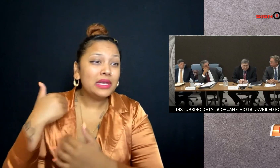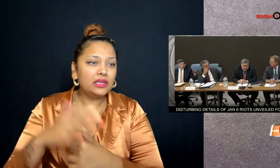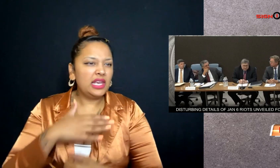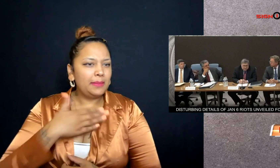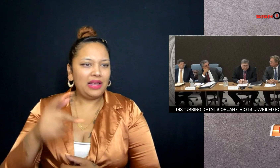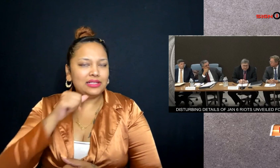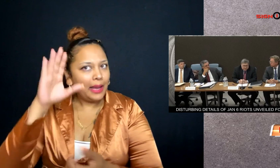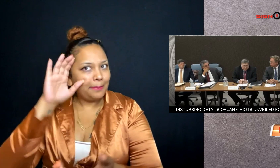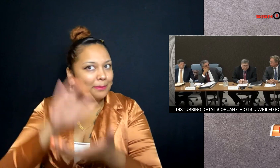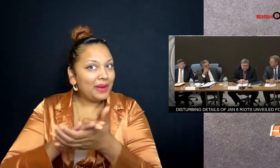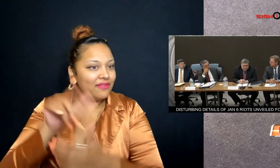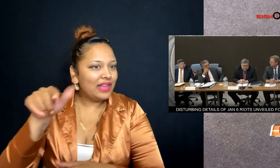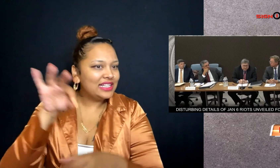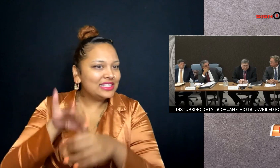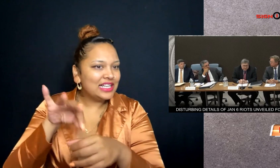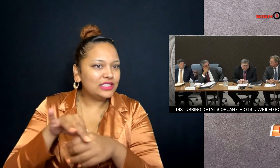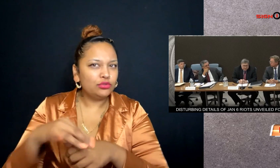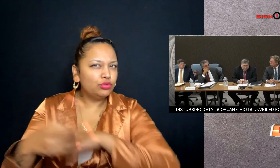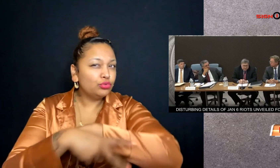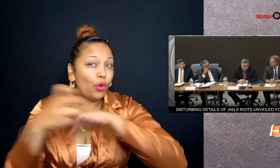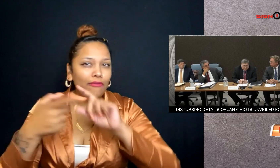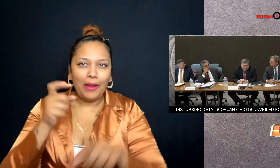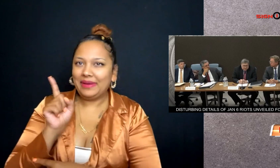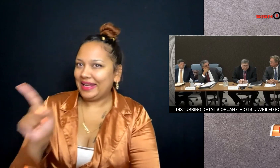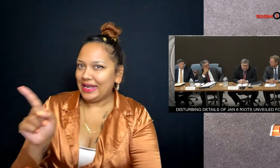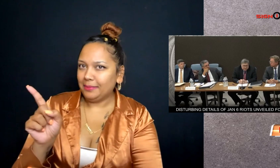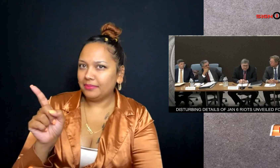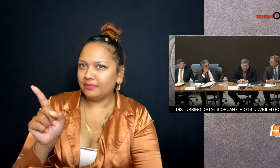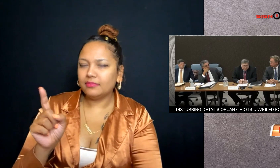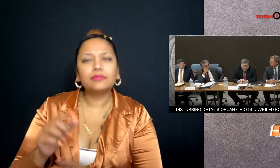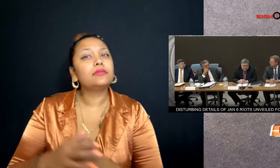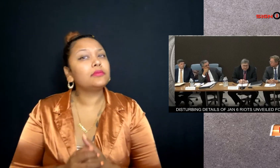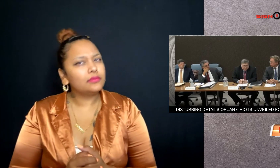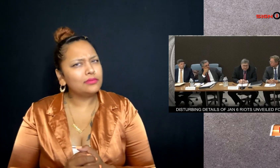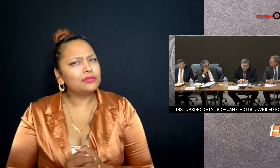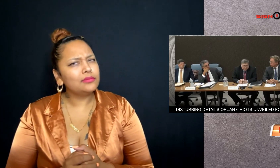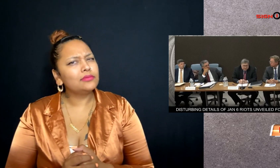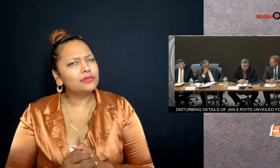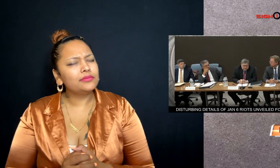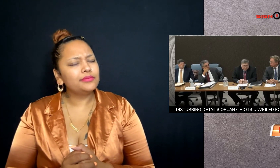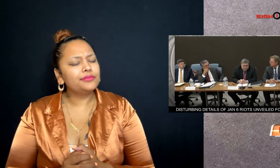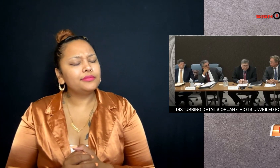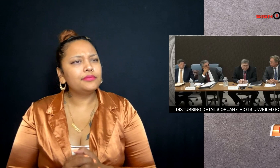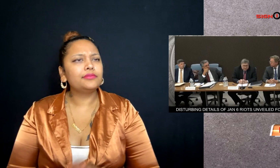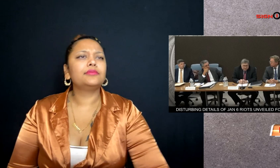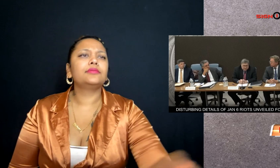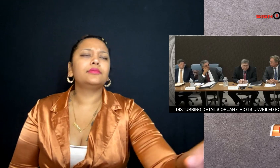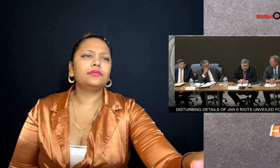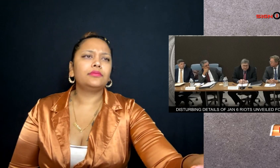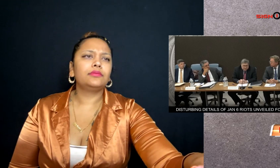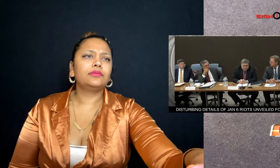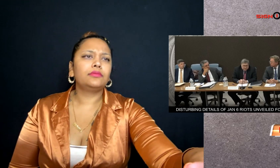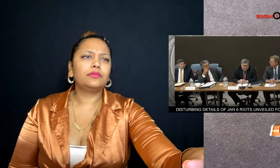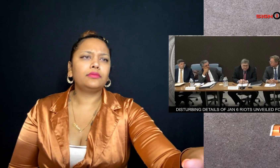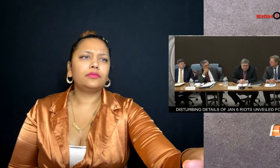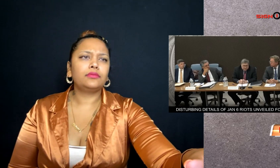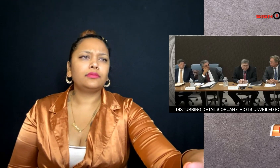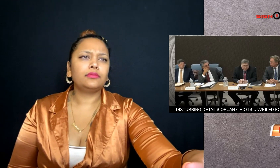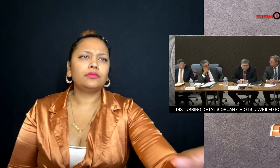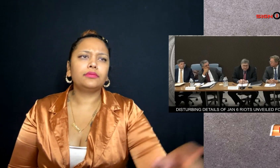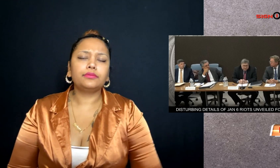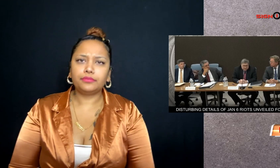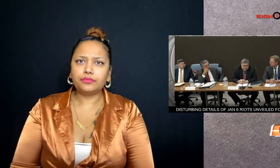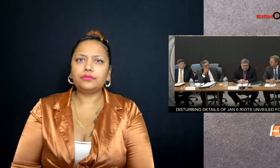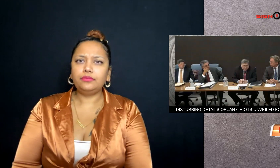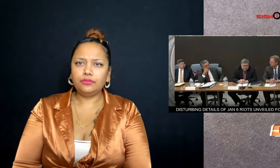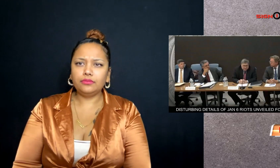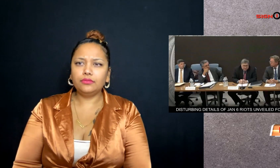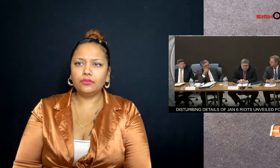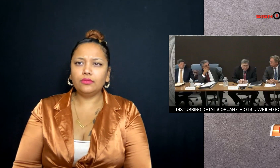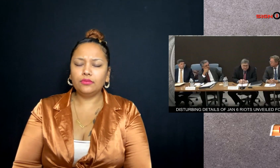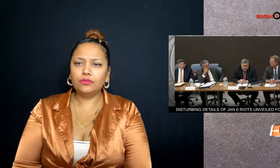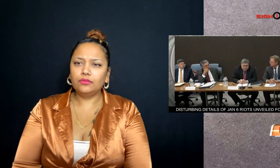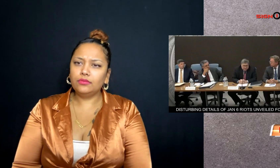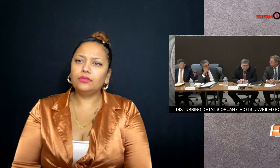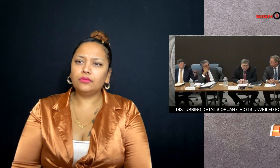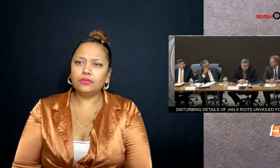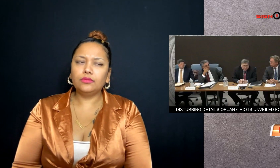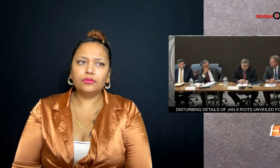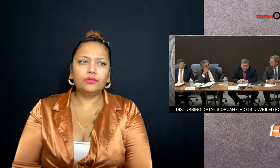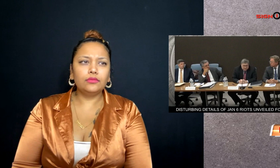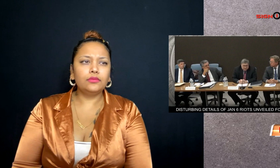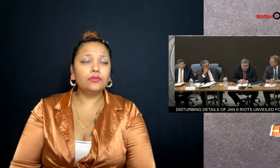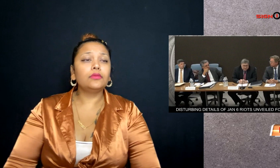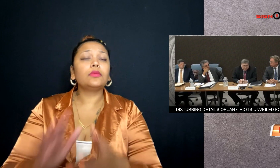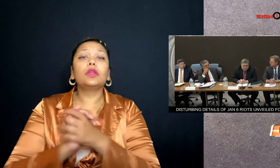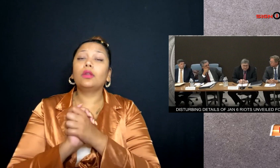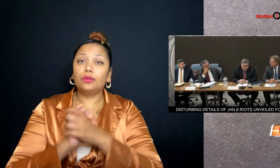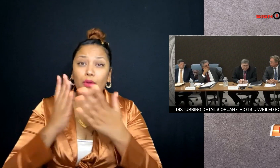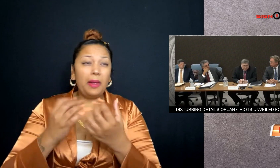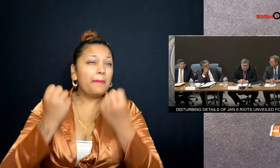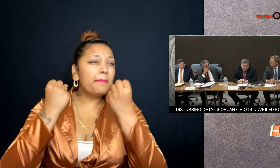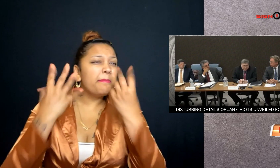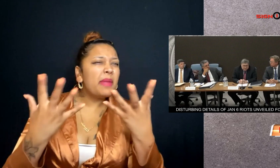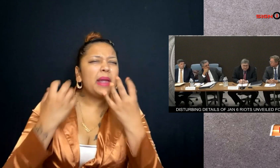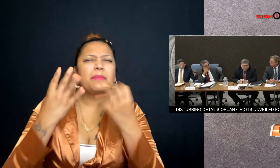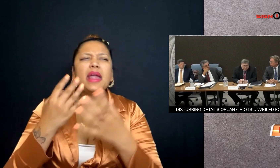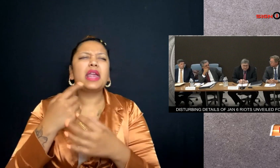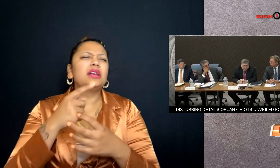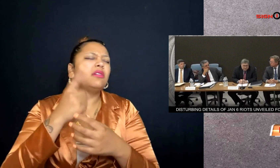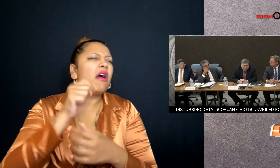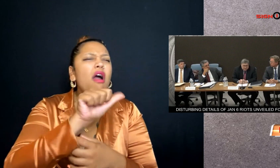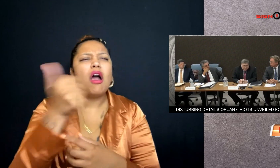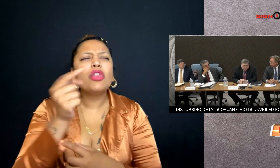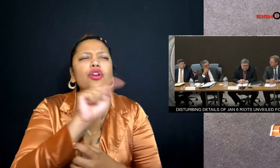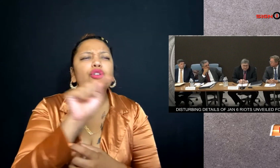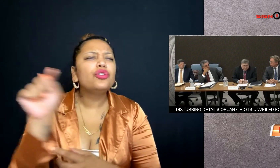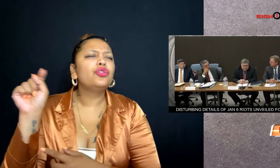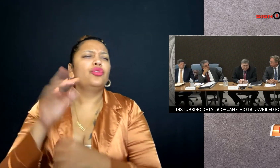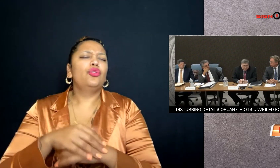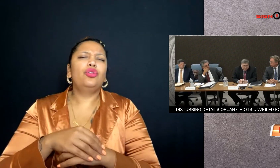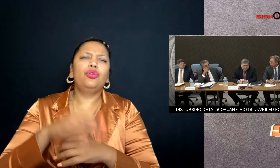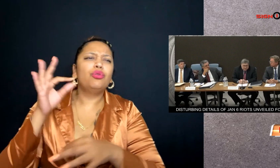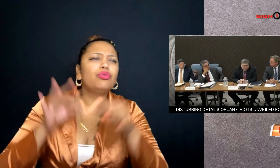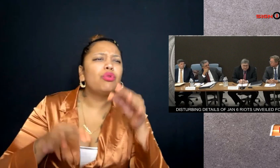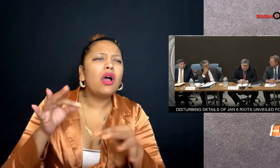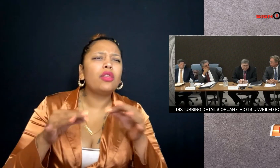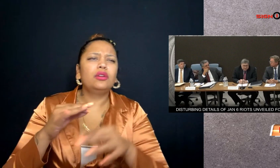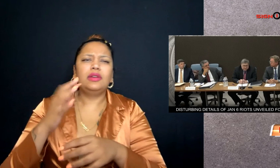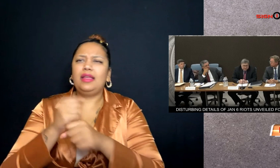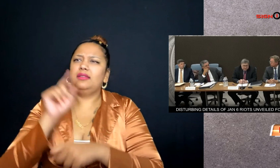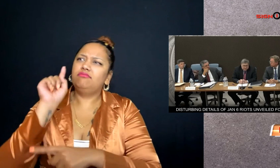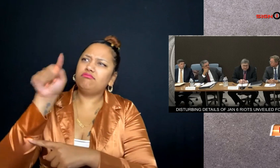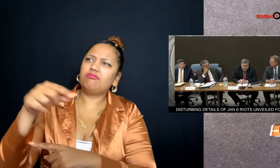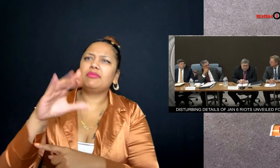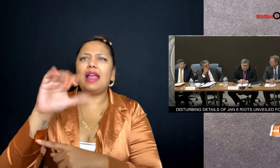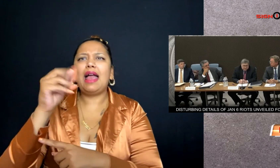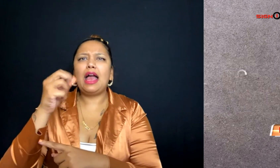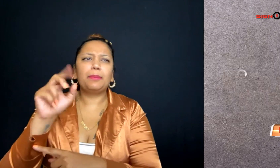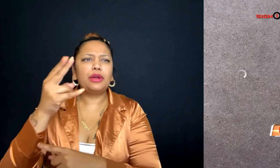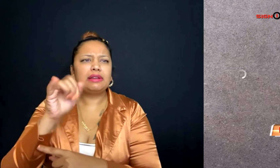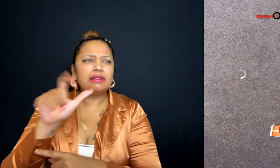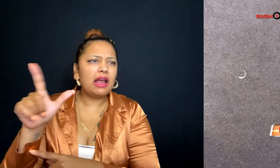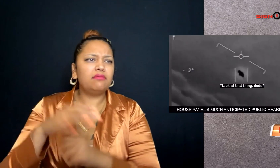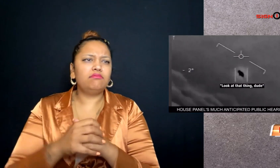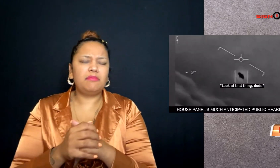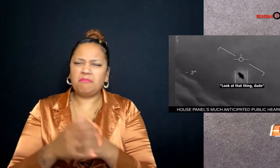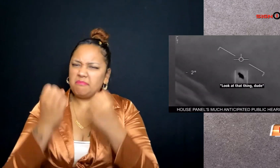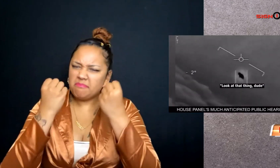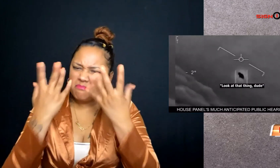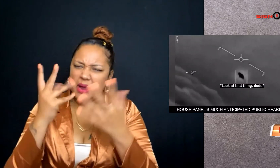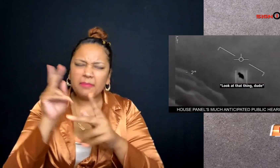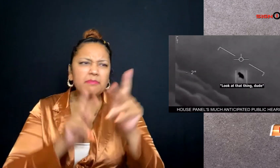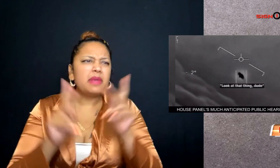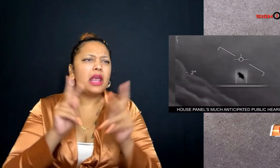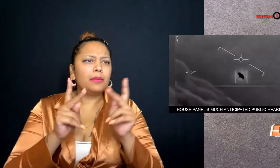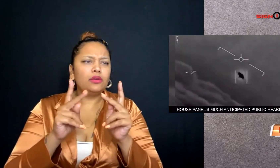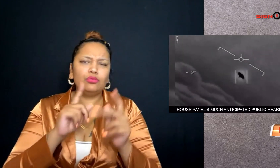his own family members admitted they did not believe election was stolen from him